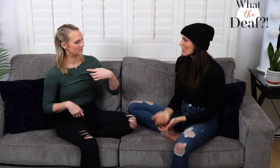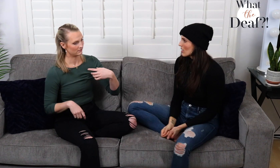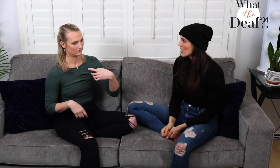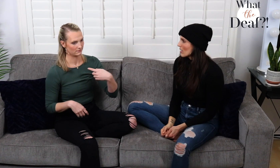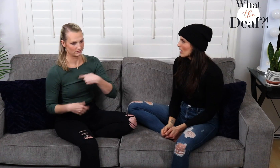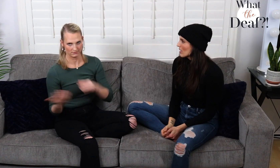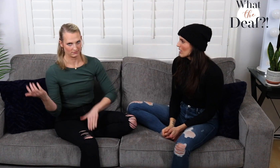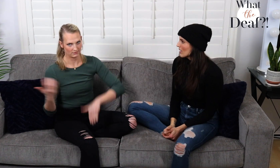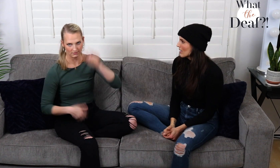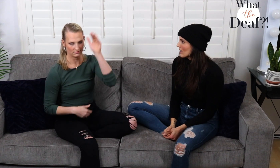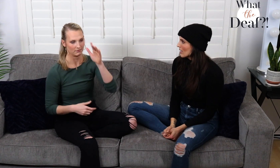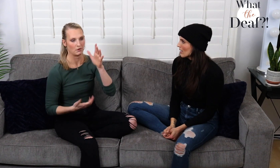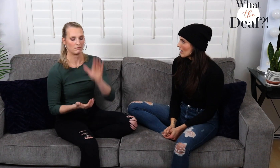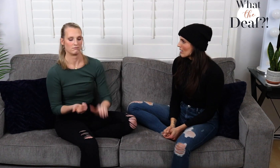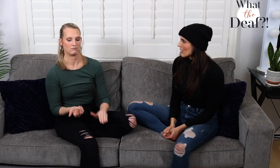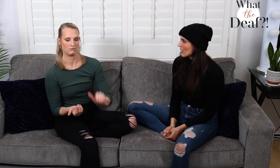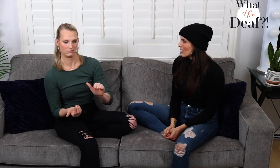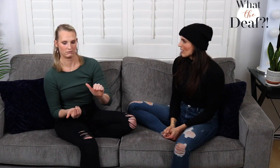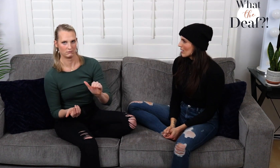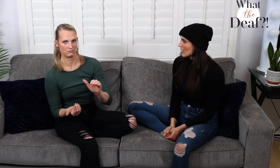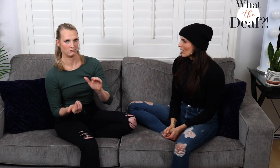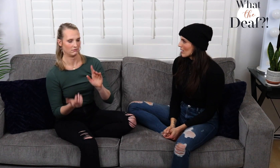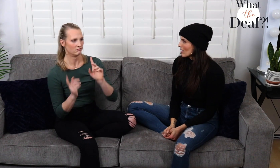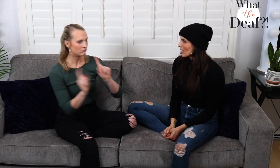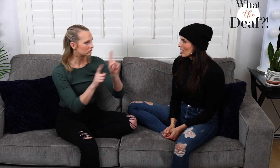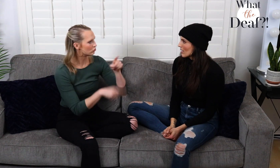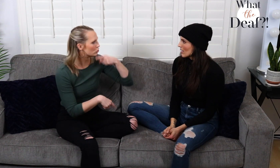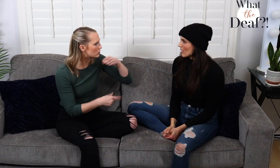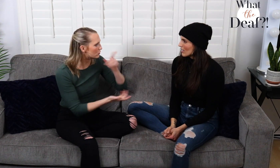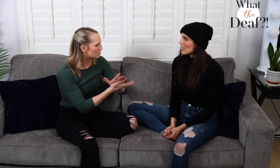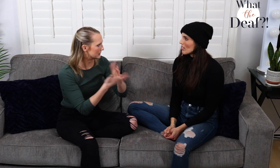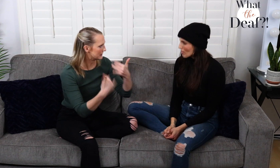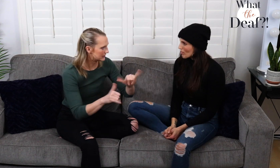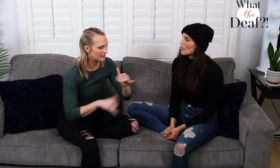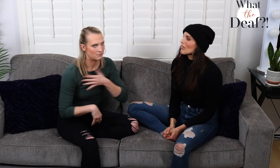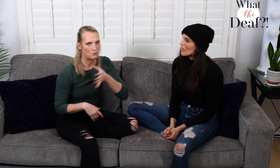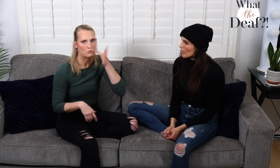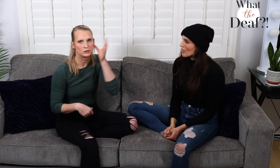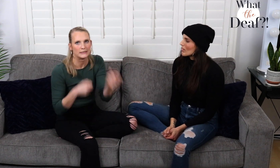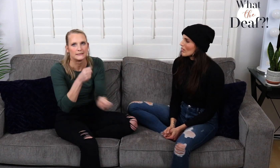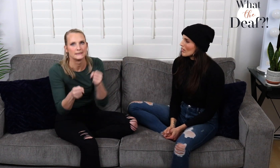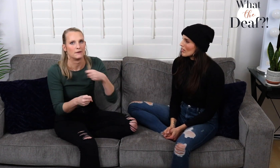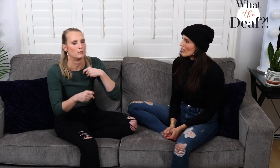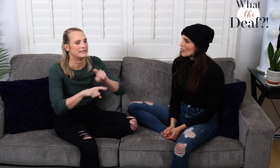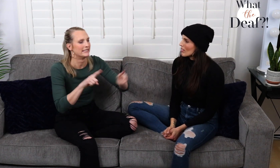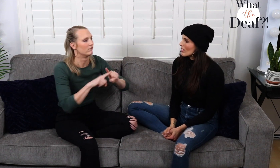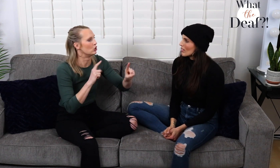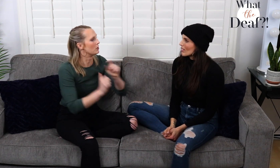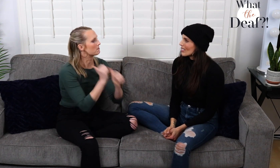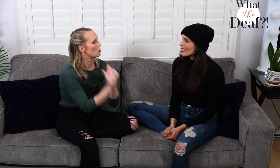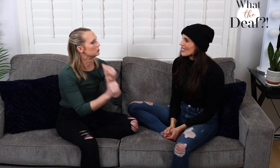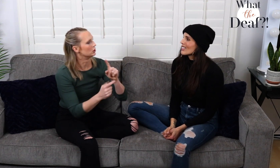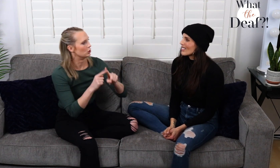So when I was little, I attended a hearing school still and my parents got me into a bunch of different